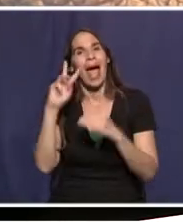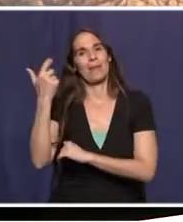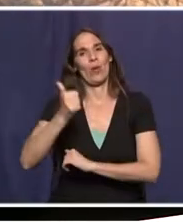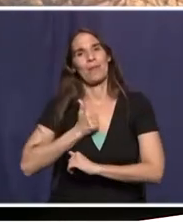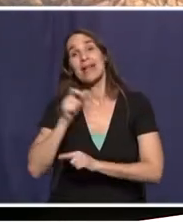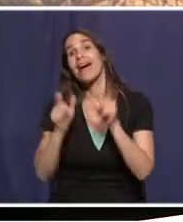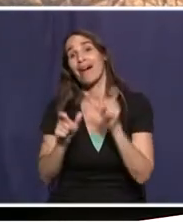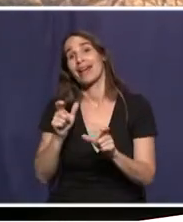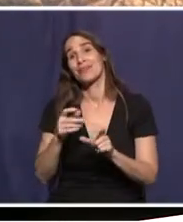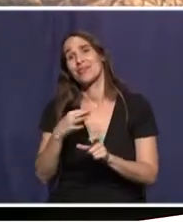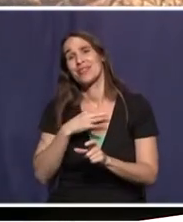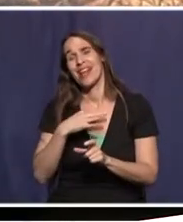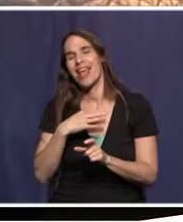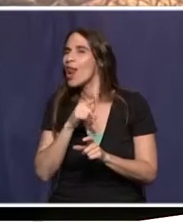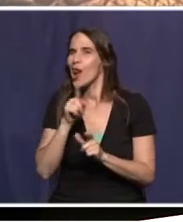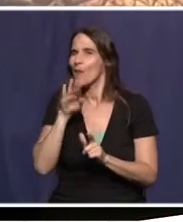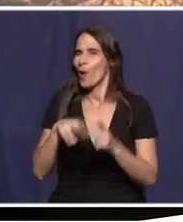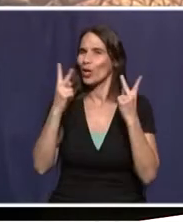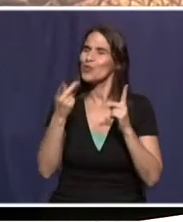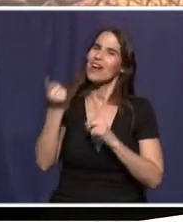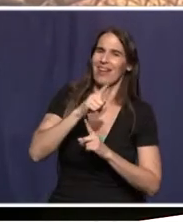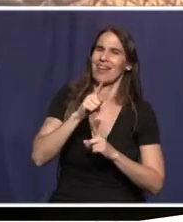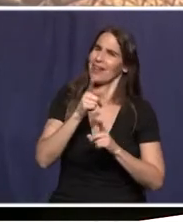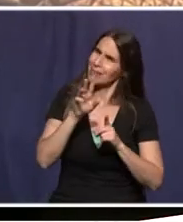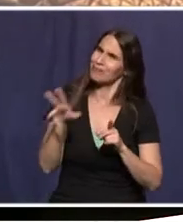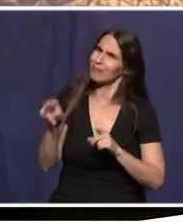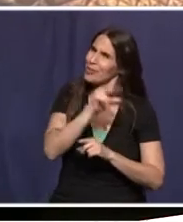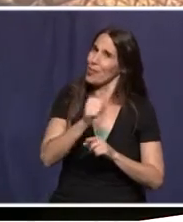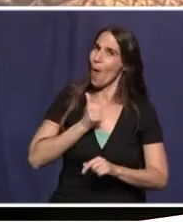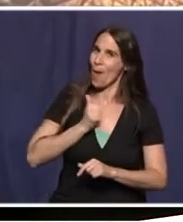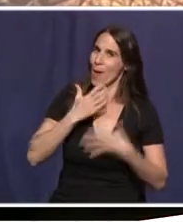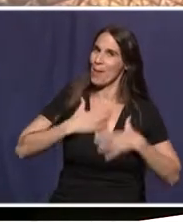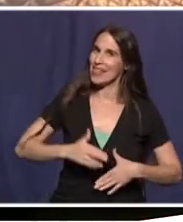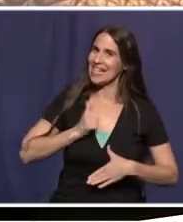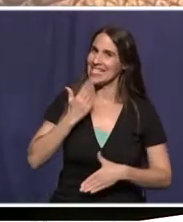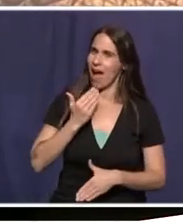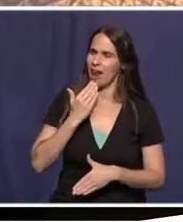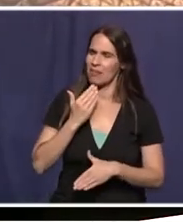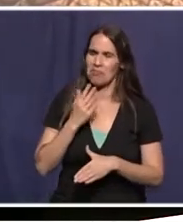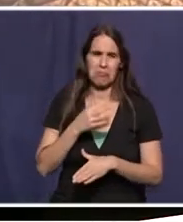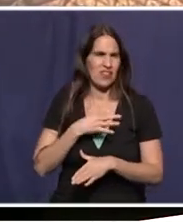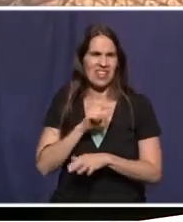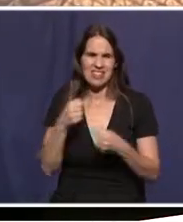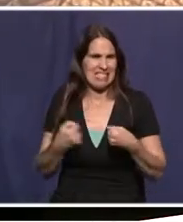that's just as important as that in the IDF. To me not only are they not contradictory, they're complementary,